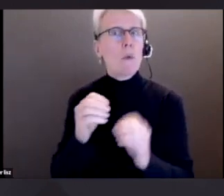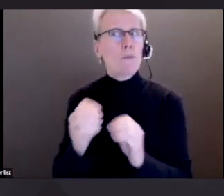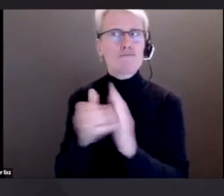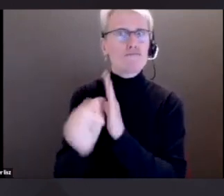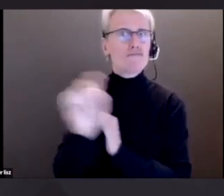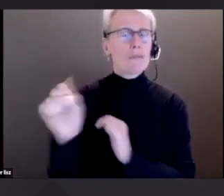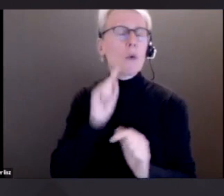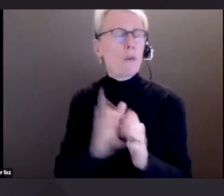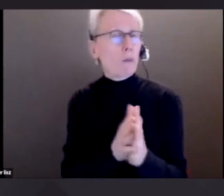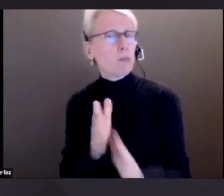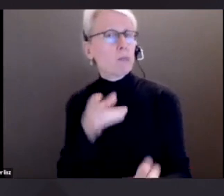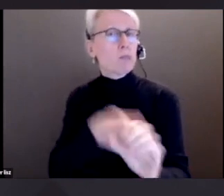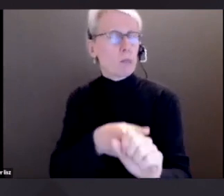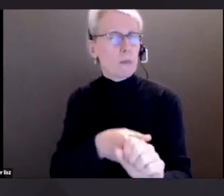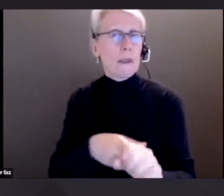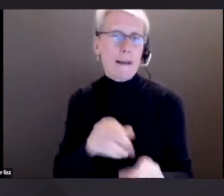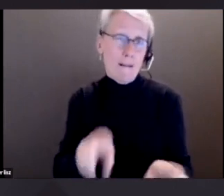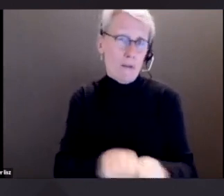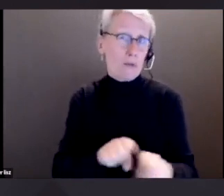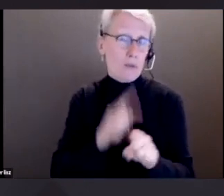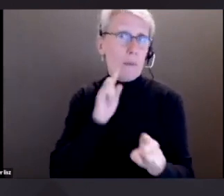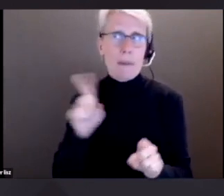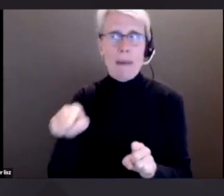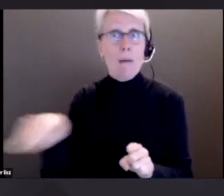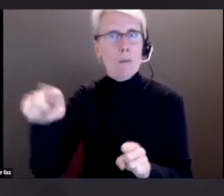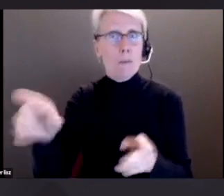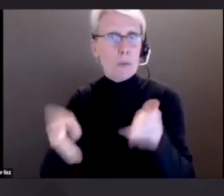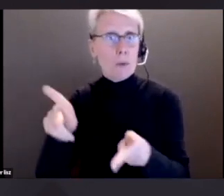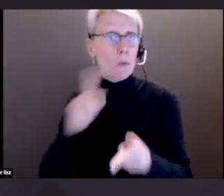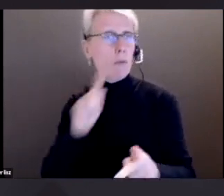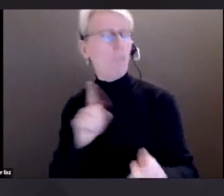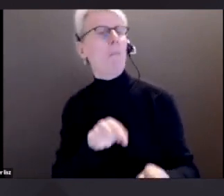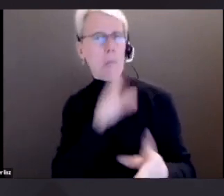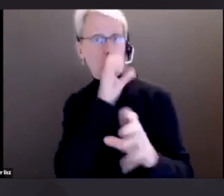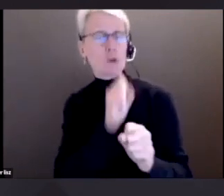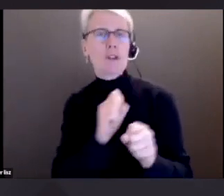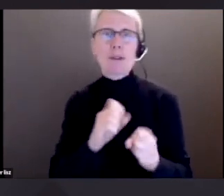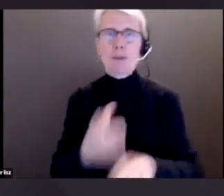Dave, would you like to share your views on inclusive hiring statements and their value in the recruitment process?